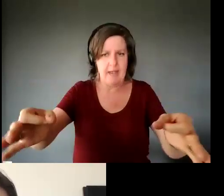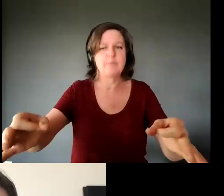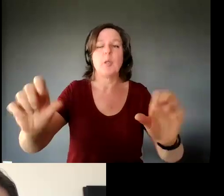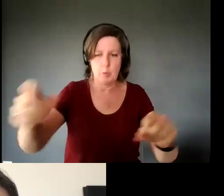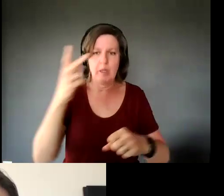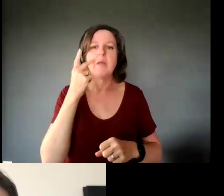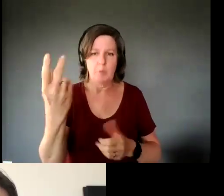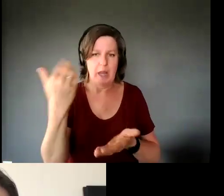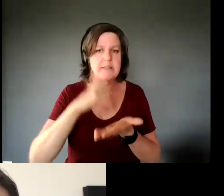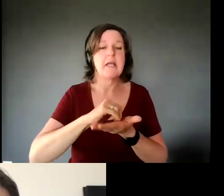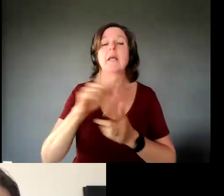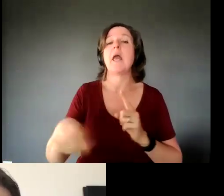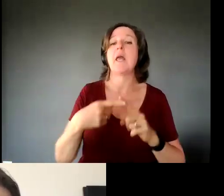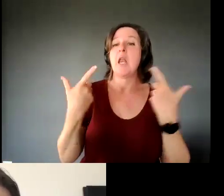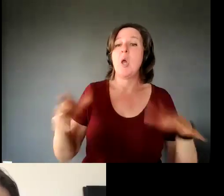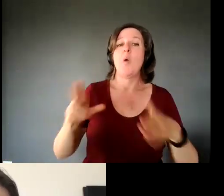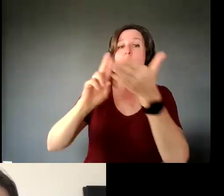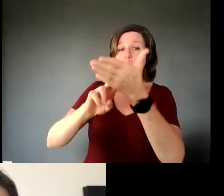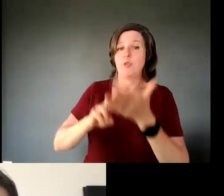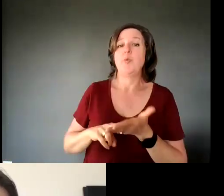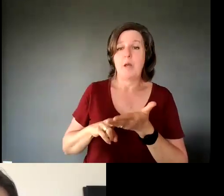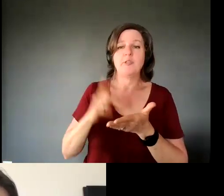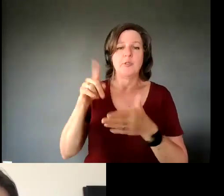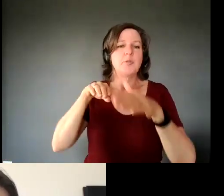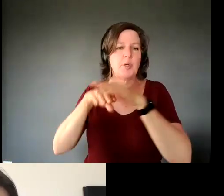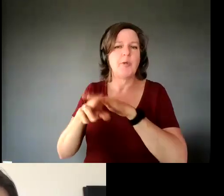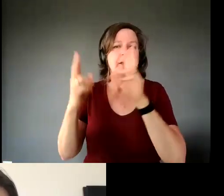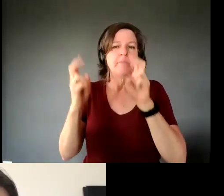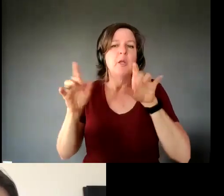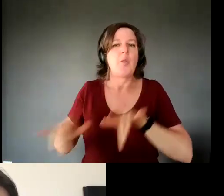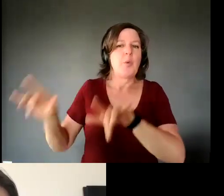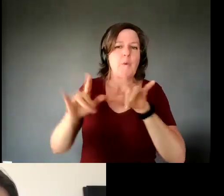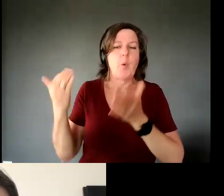Once you're registered you can watch the recording again. The recording will be up within